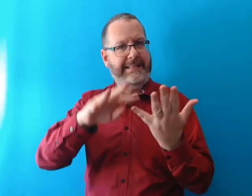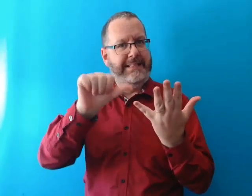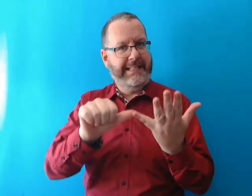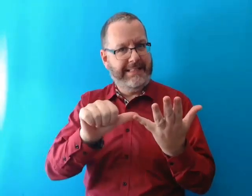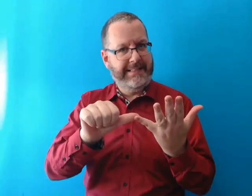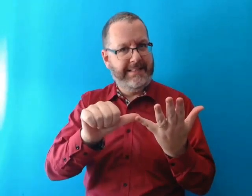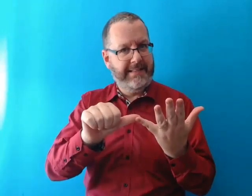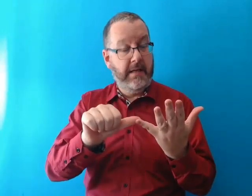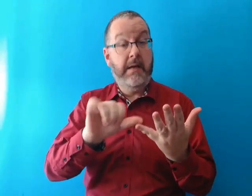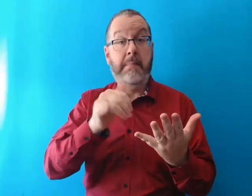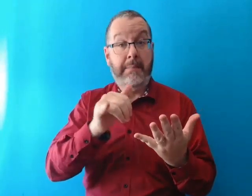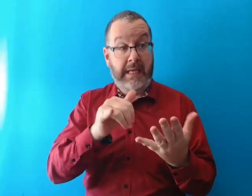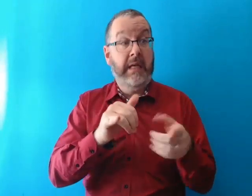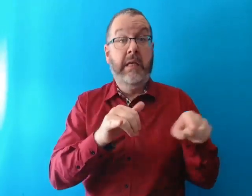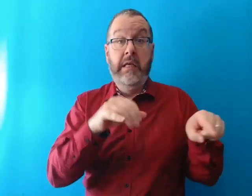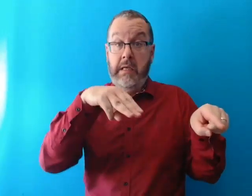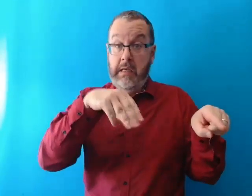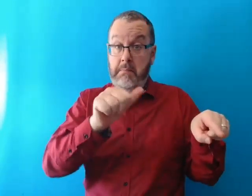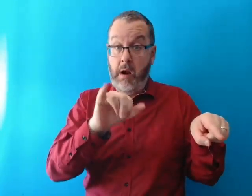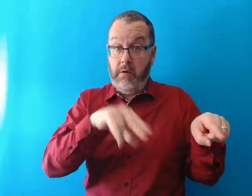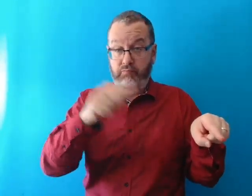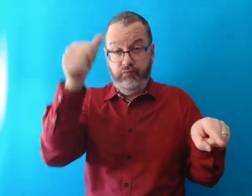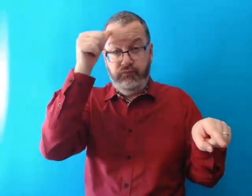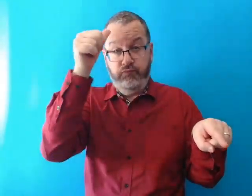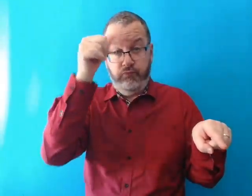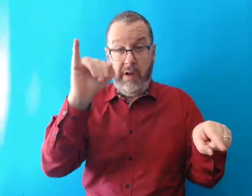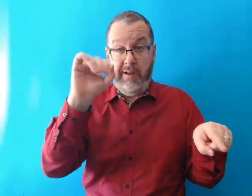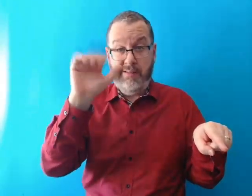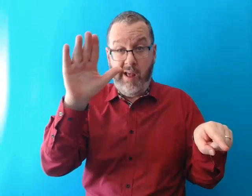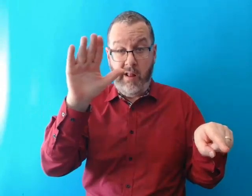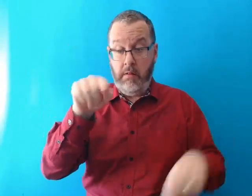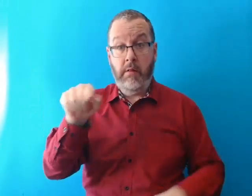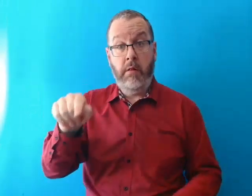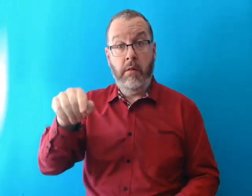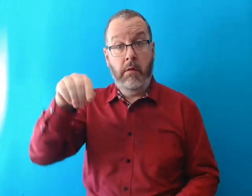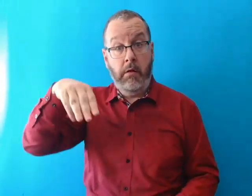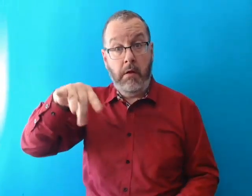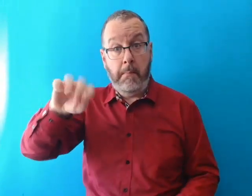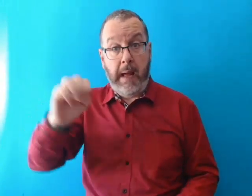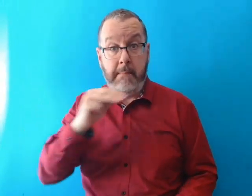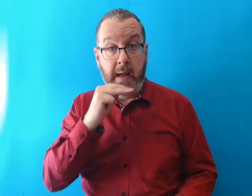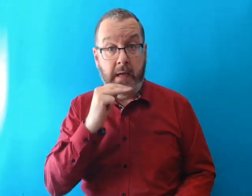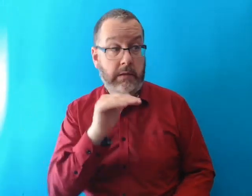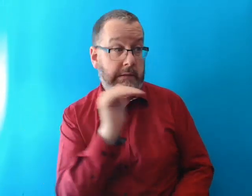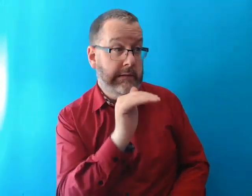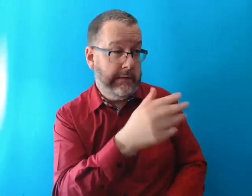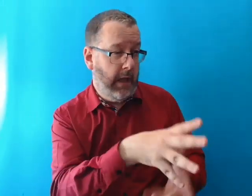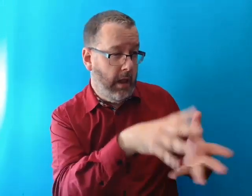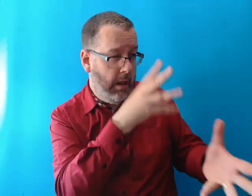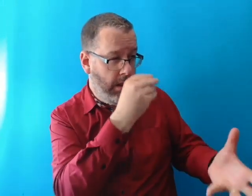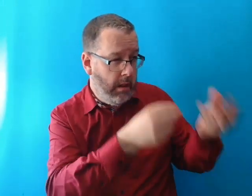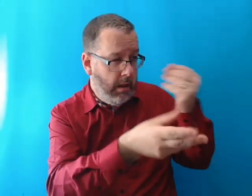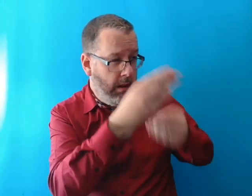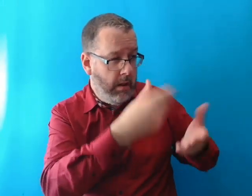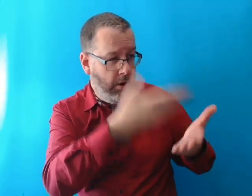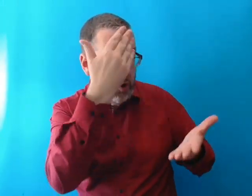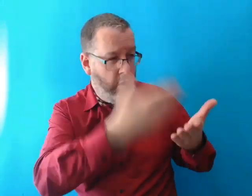Mike may have learnt ISL from Martin to the extent that he could interpret for him around the town.